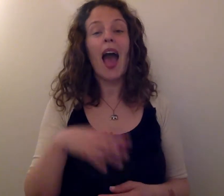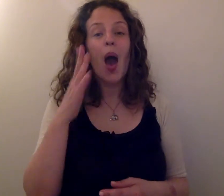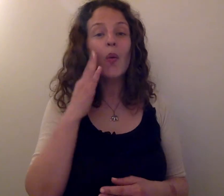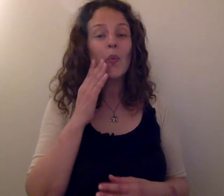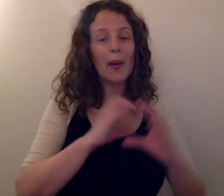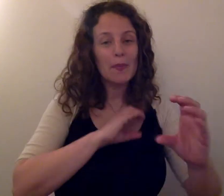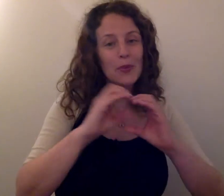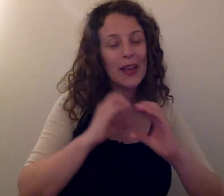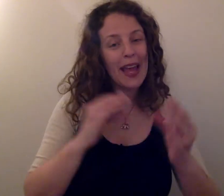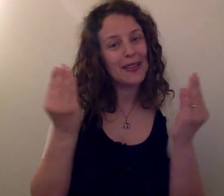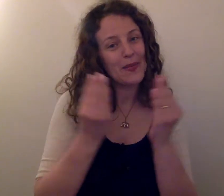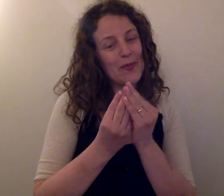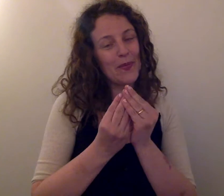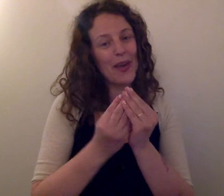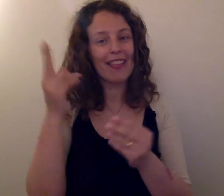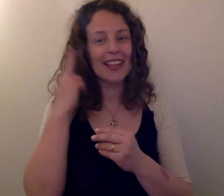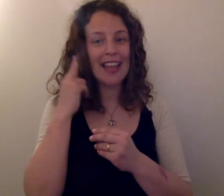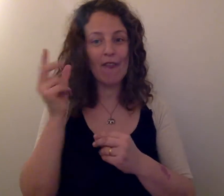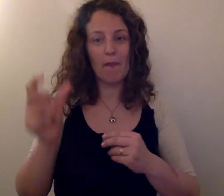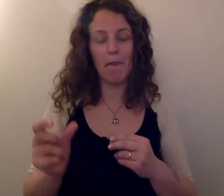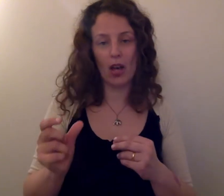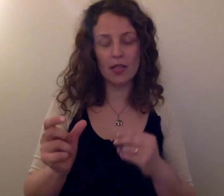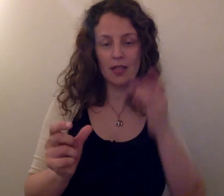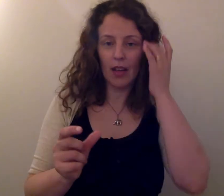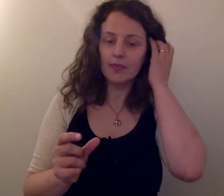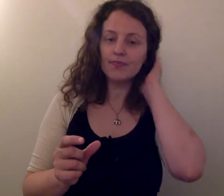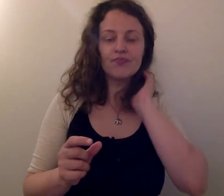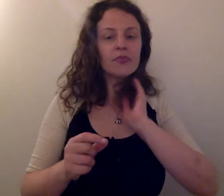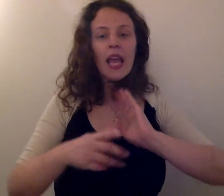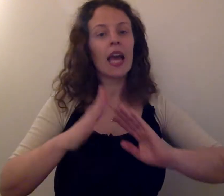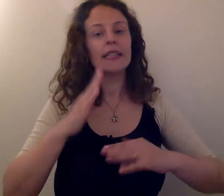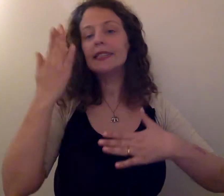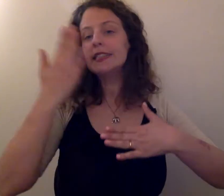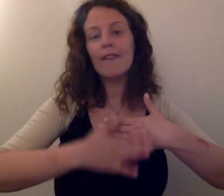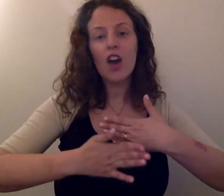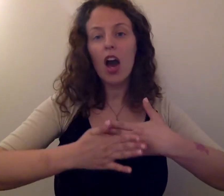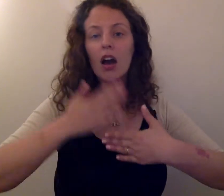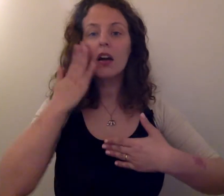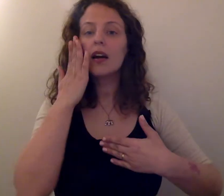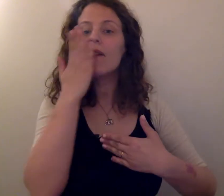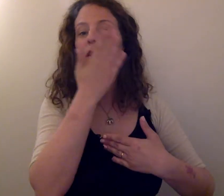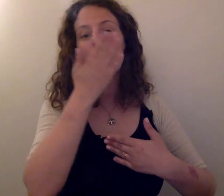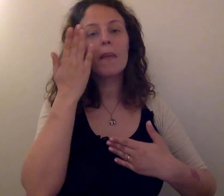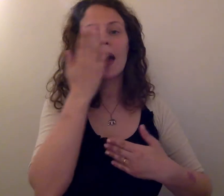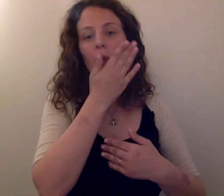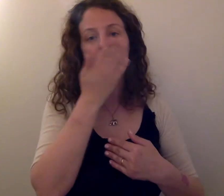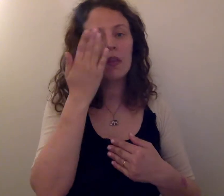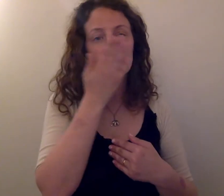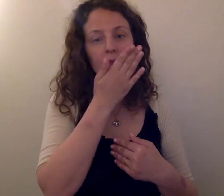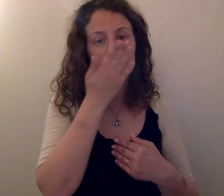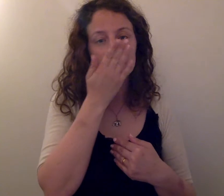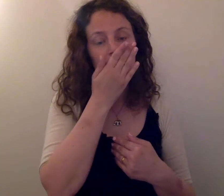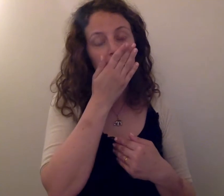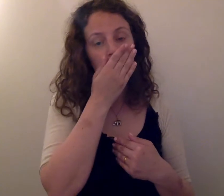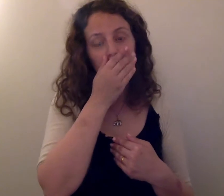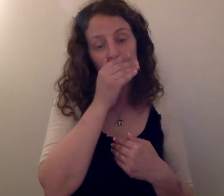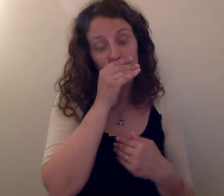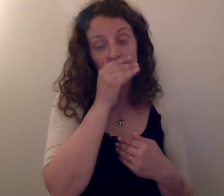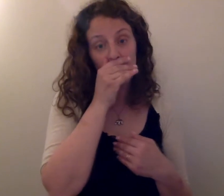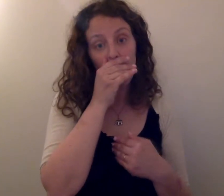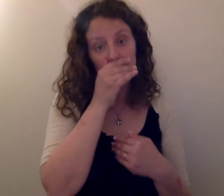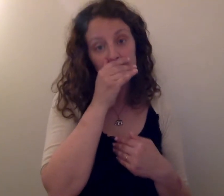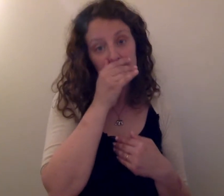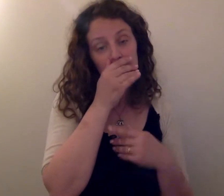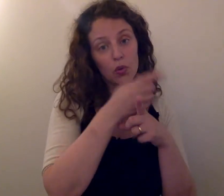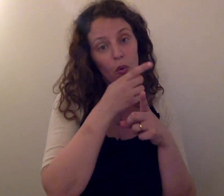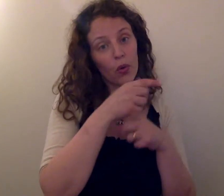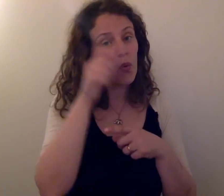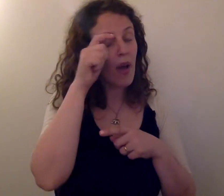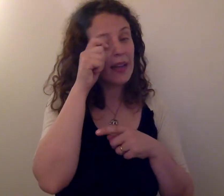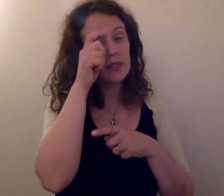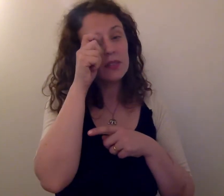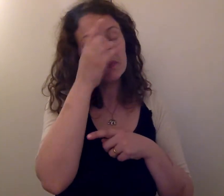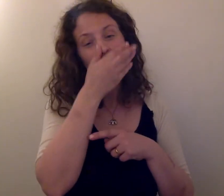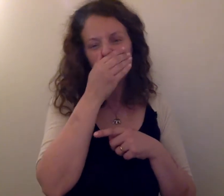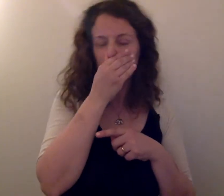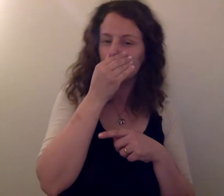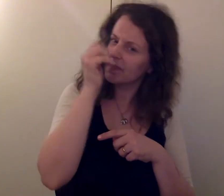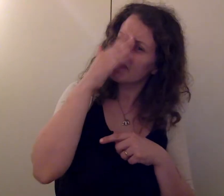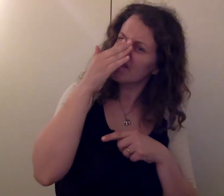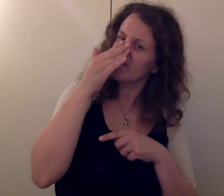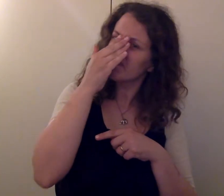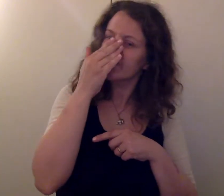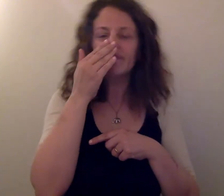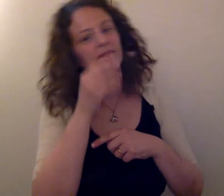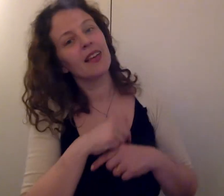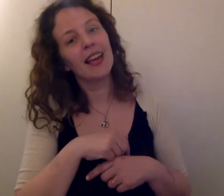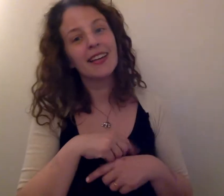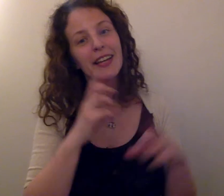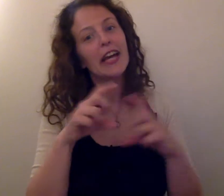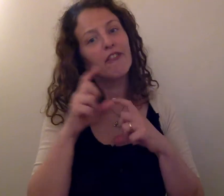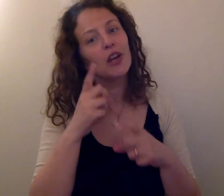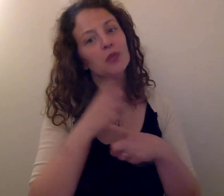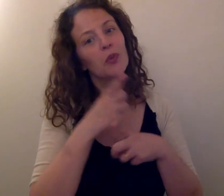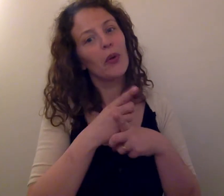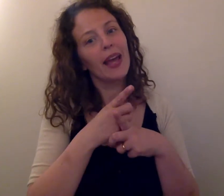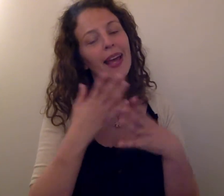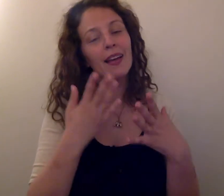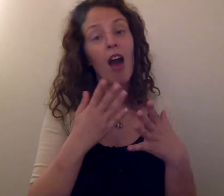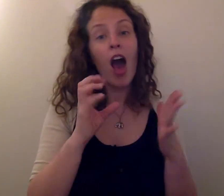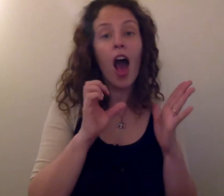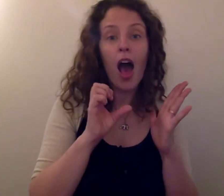When communicating with a deaf person never cover your mouth and talk at the same time.